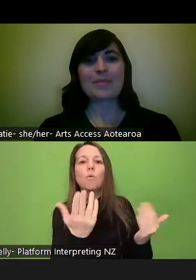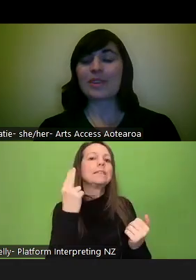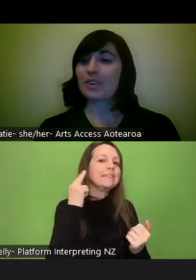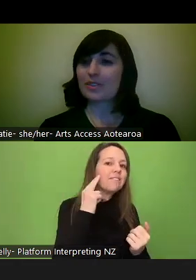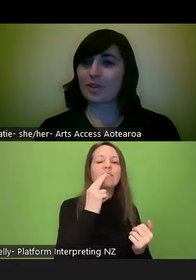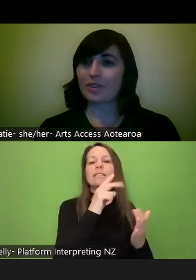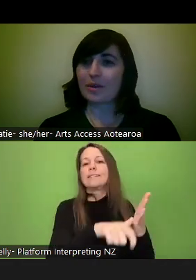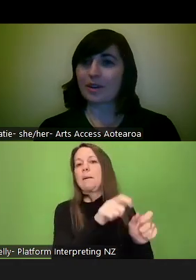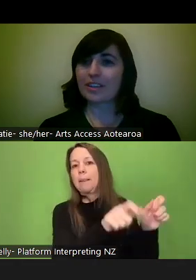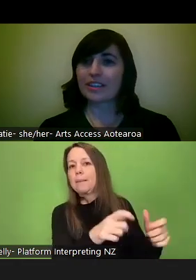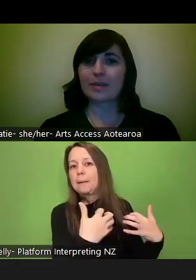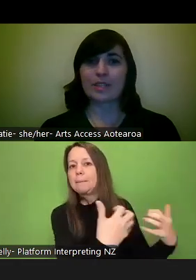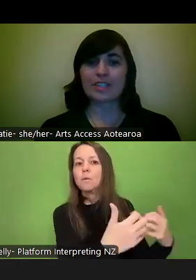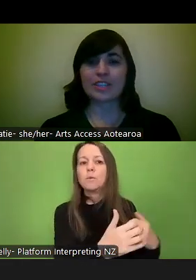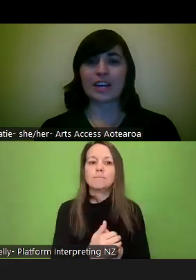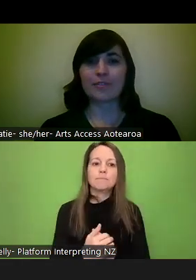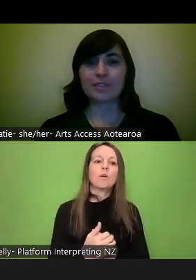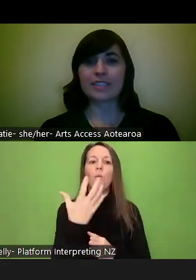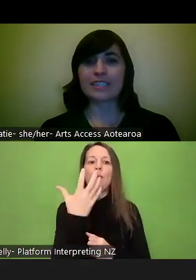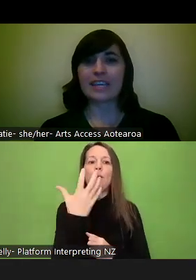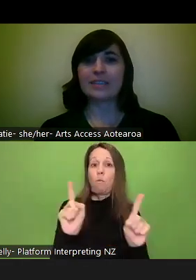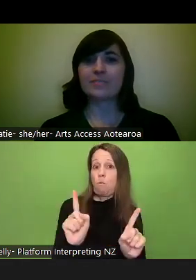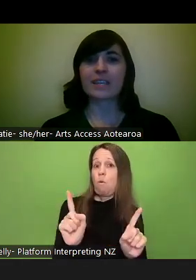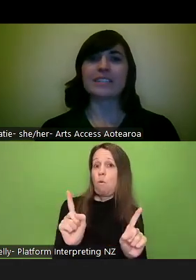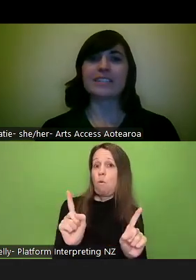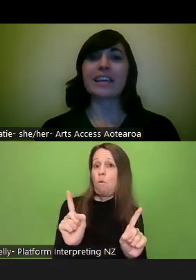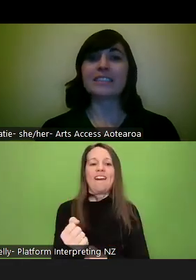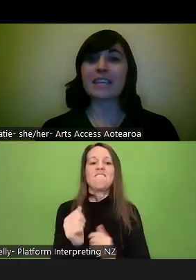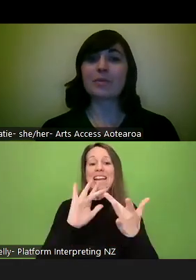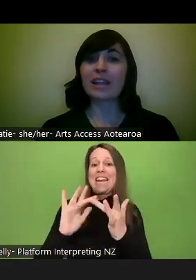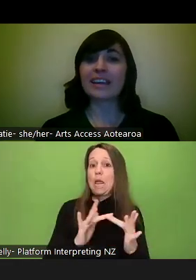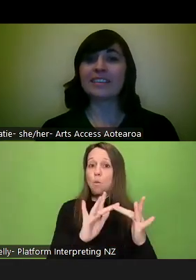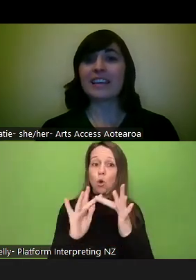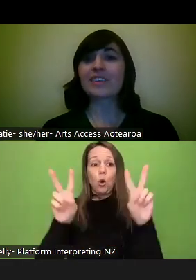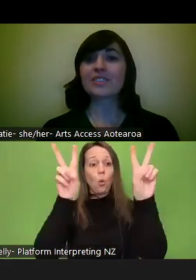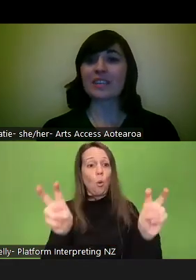are the Arts For All Network, which I facilitate. It's a disabled-led national